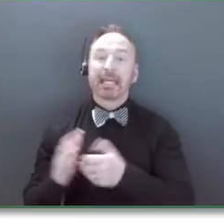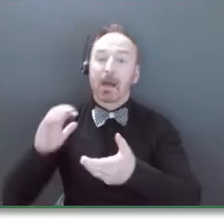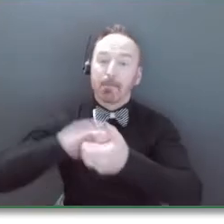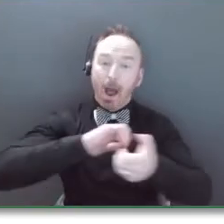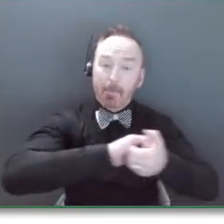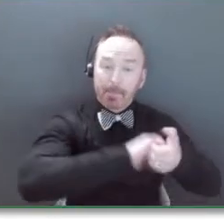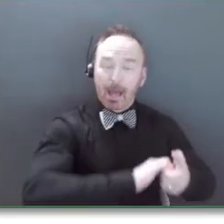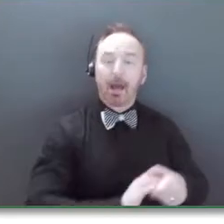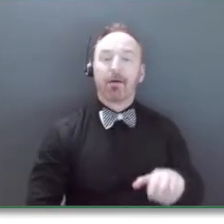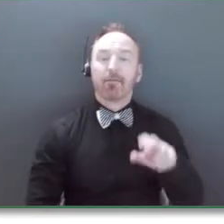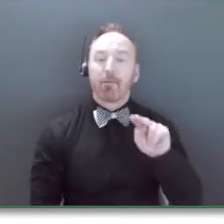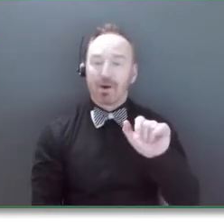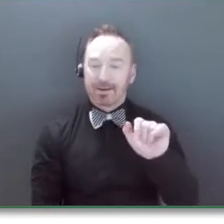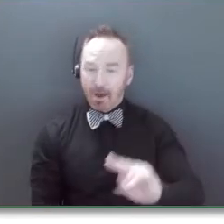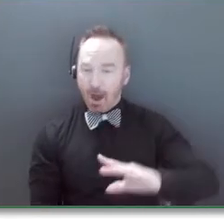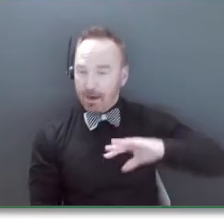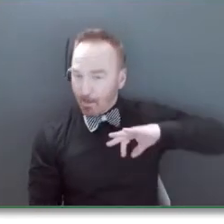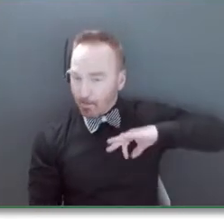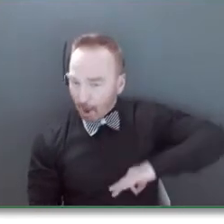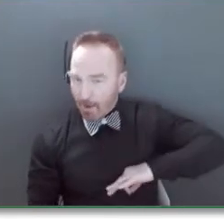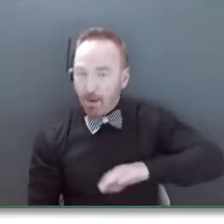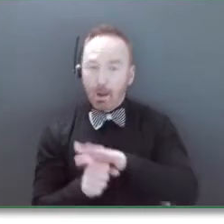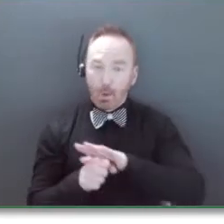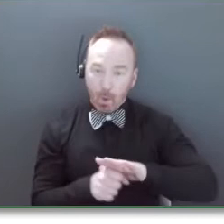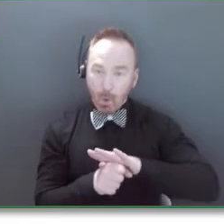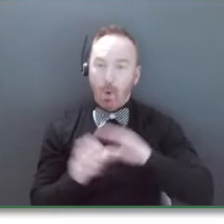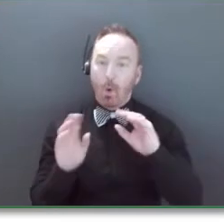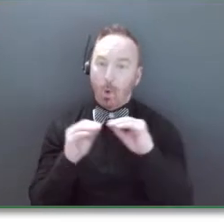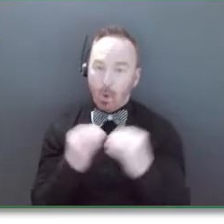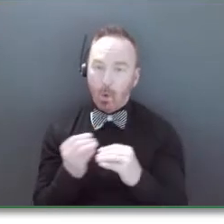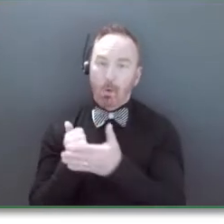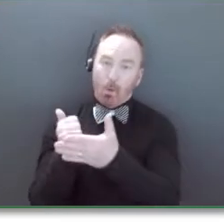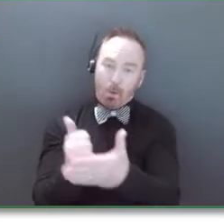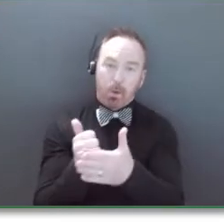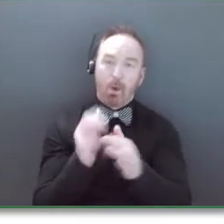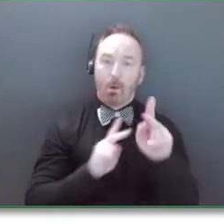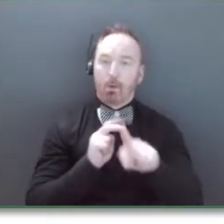that help people then to to access parks near those communities.